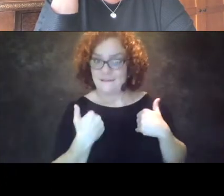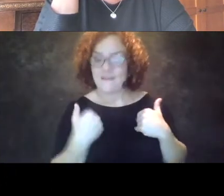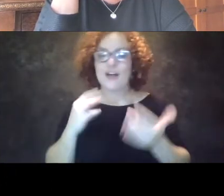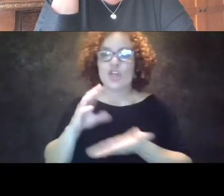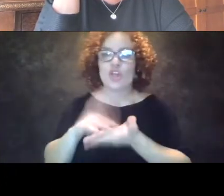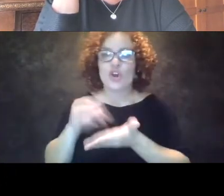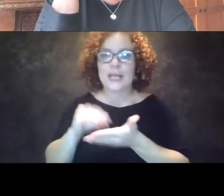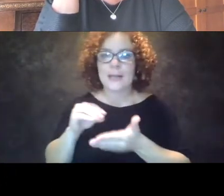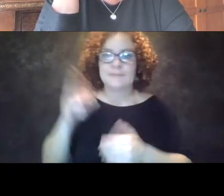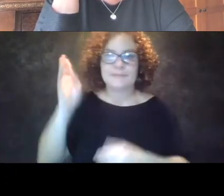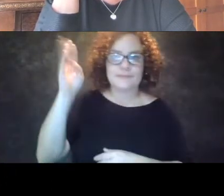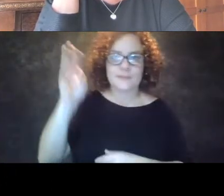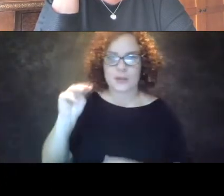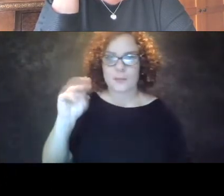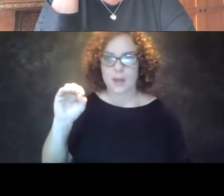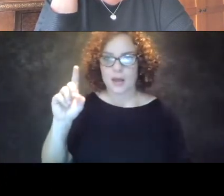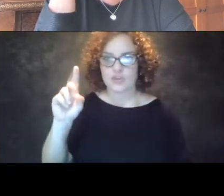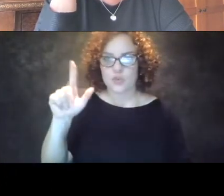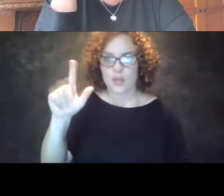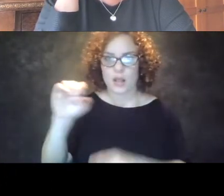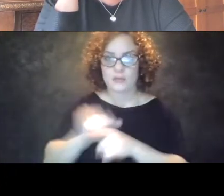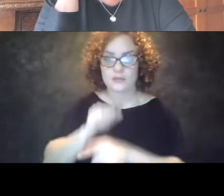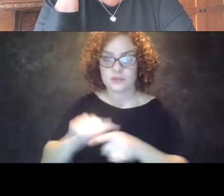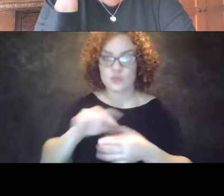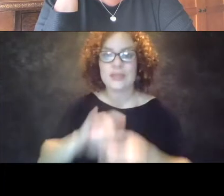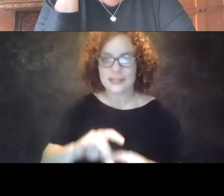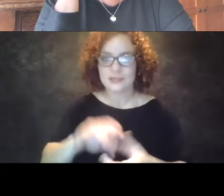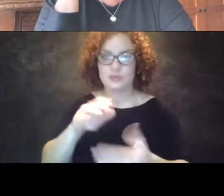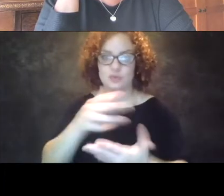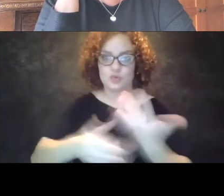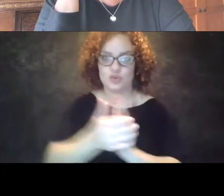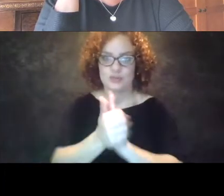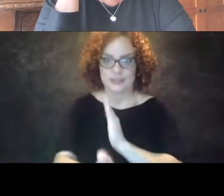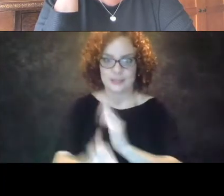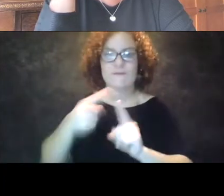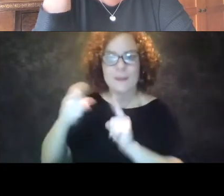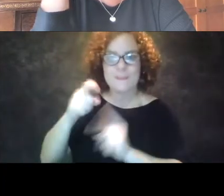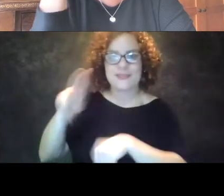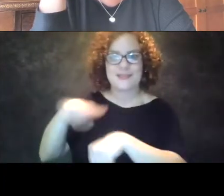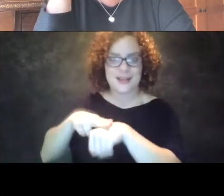social skills from the National Center on Deafblindness. So if this child or youth is